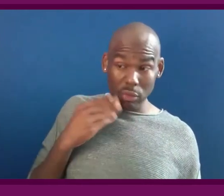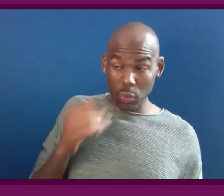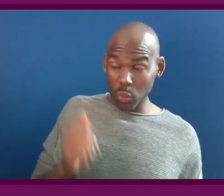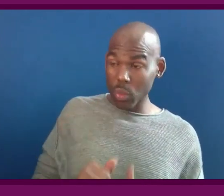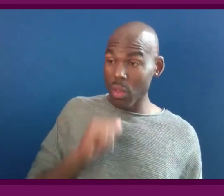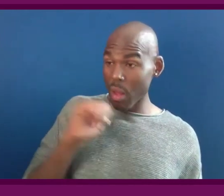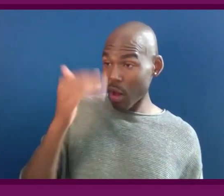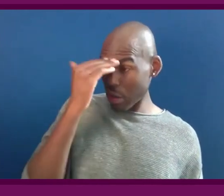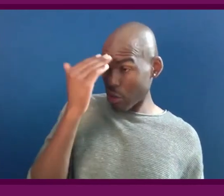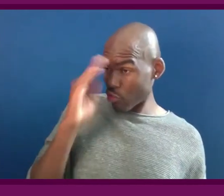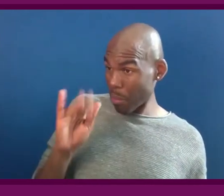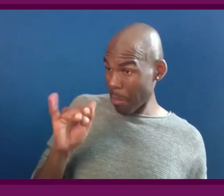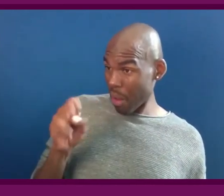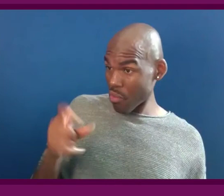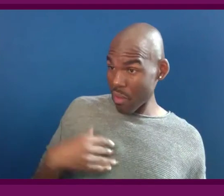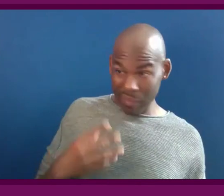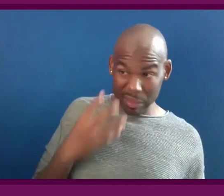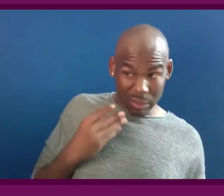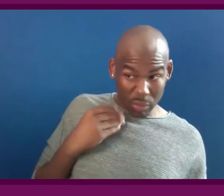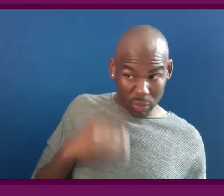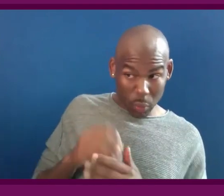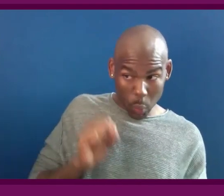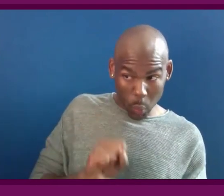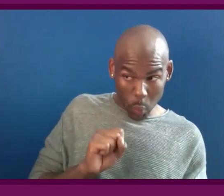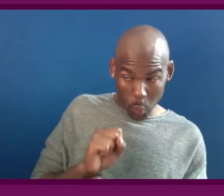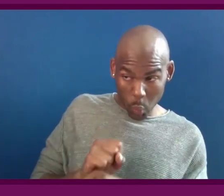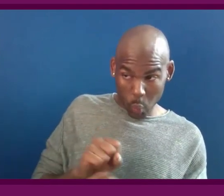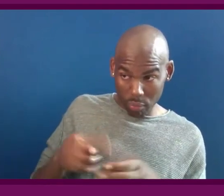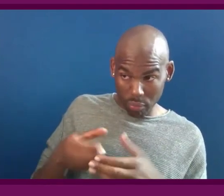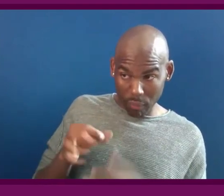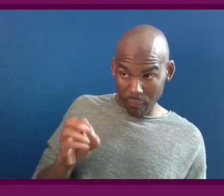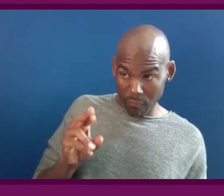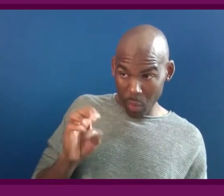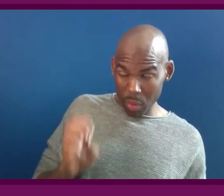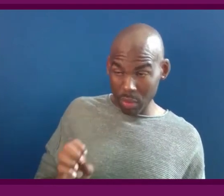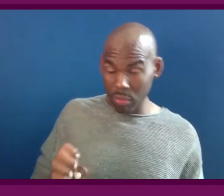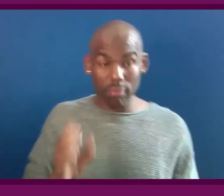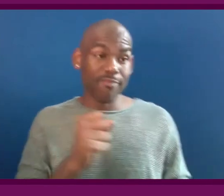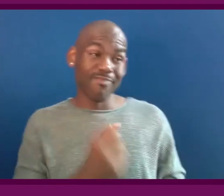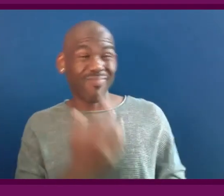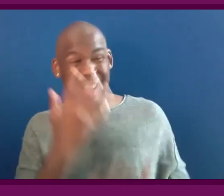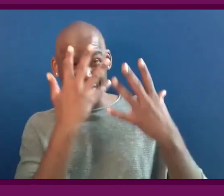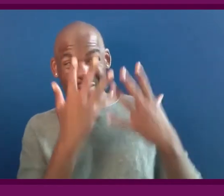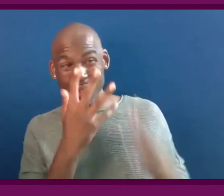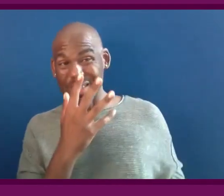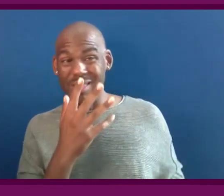with unconscious bias in the workforce? Kamilah Martin-Proctor: Unfortunately, yes.